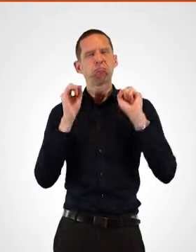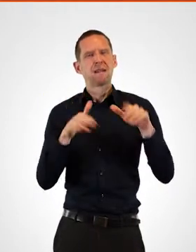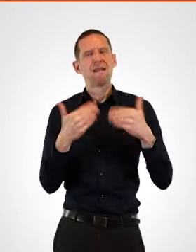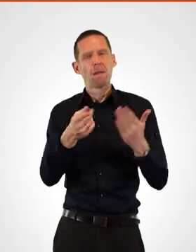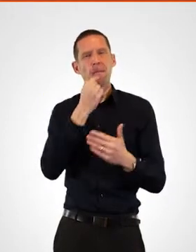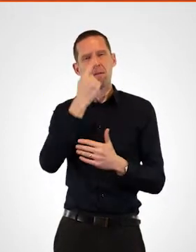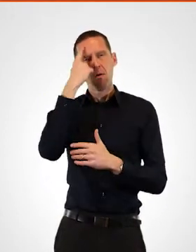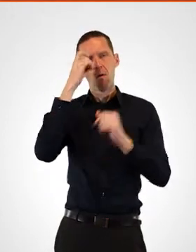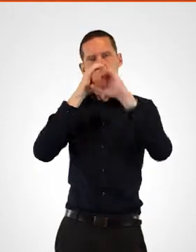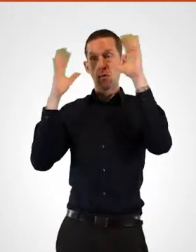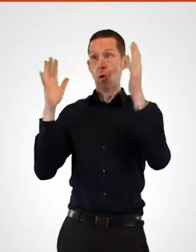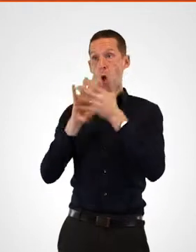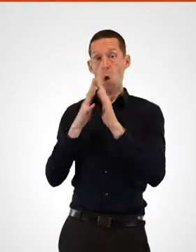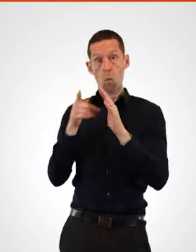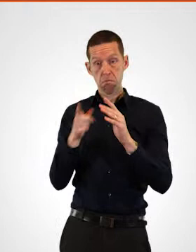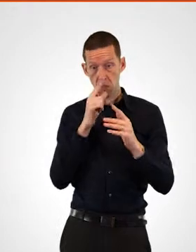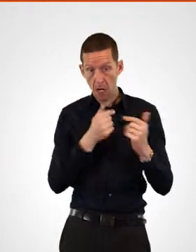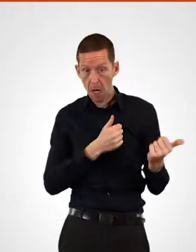of how well things can go